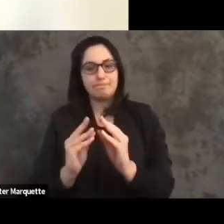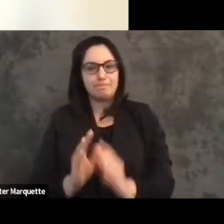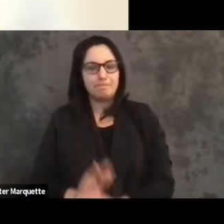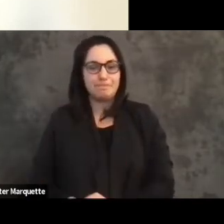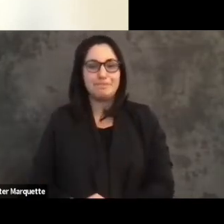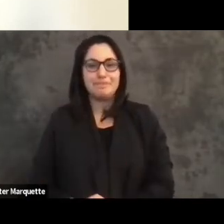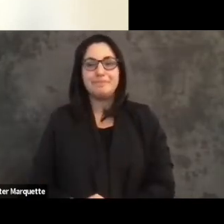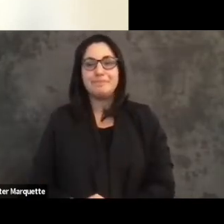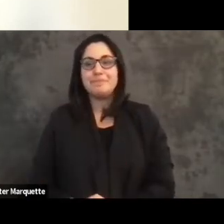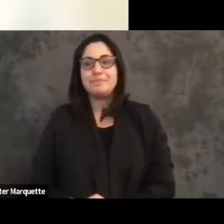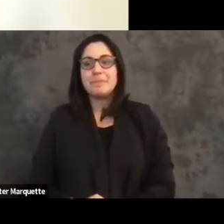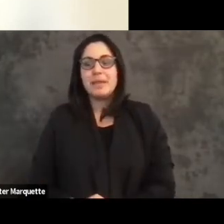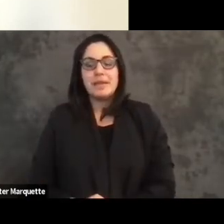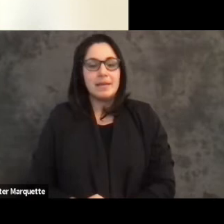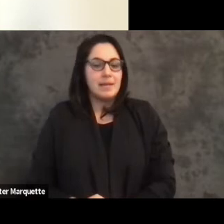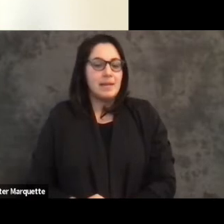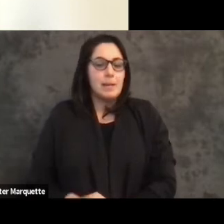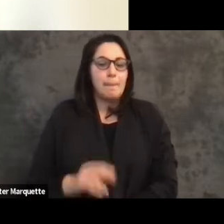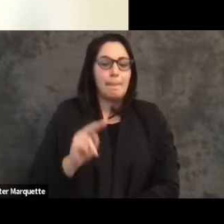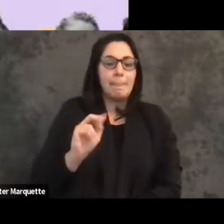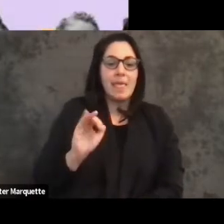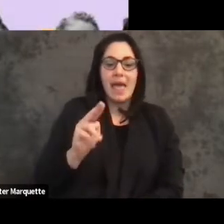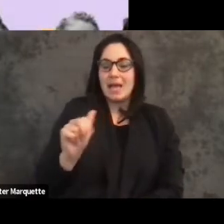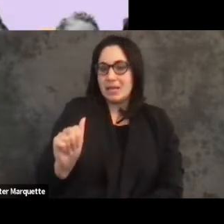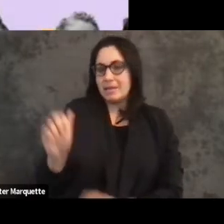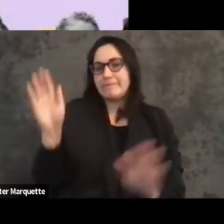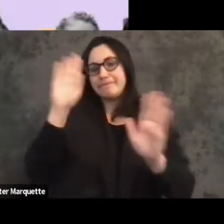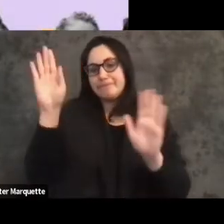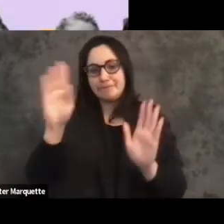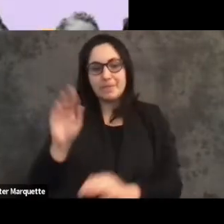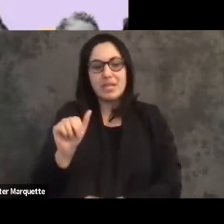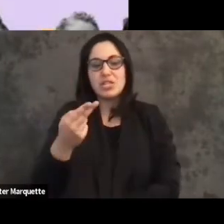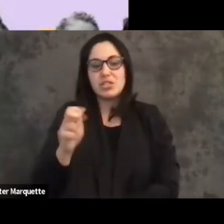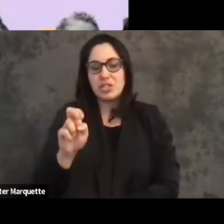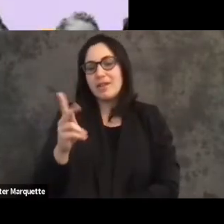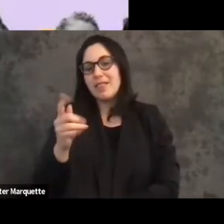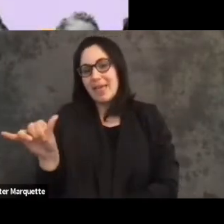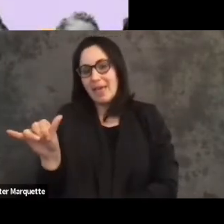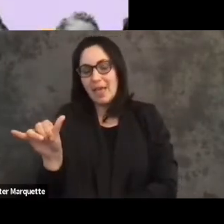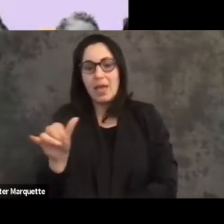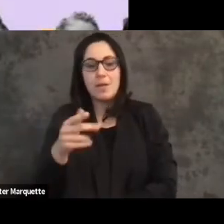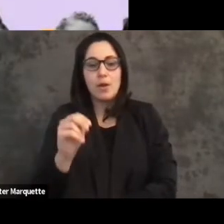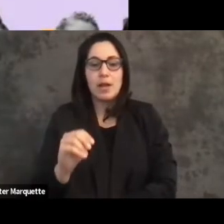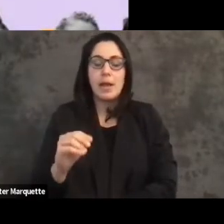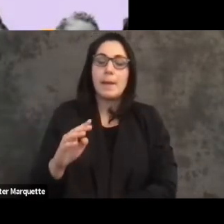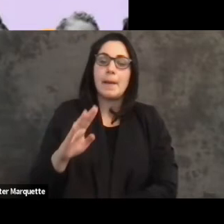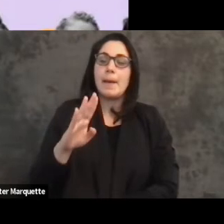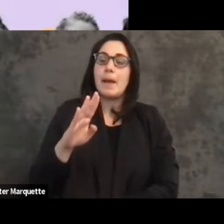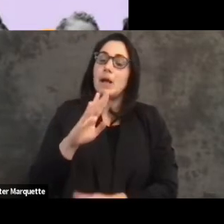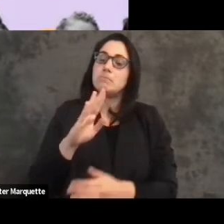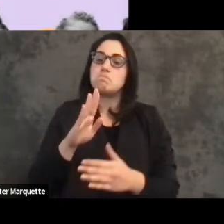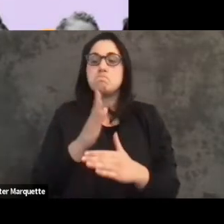being here, and for participating in this webinar.